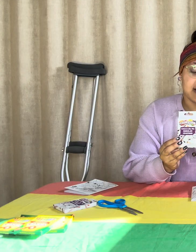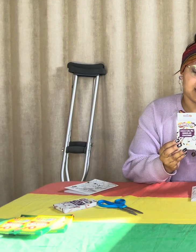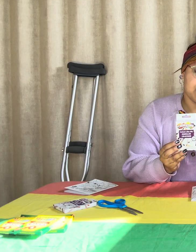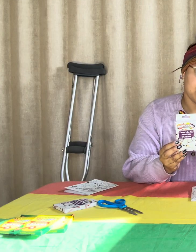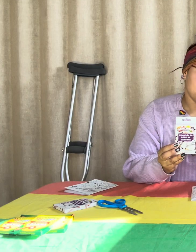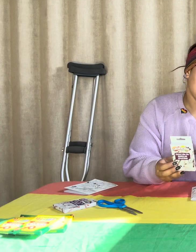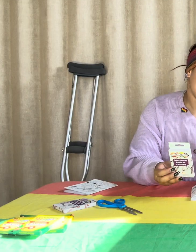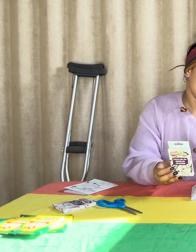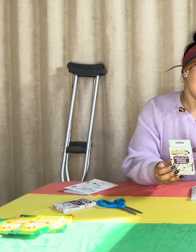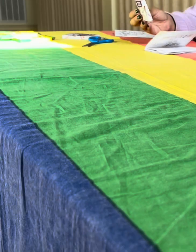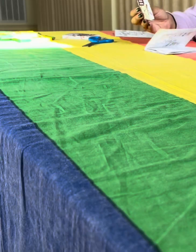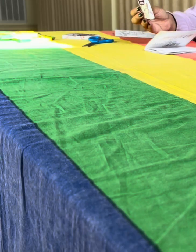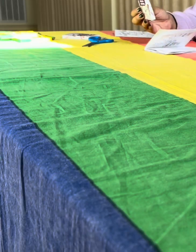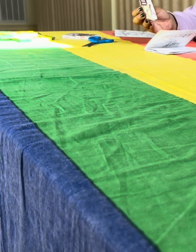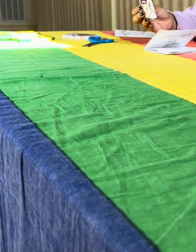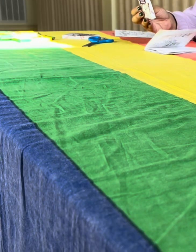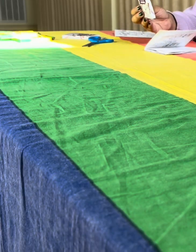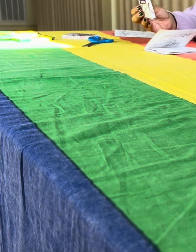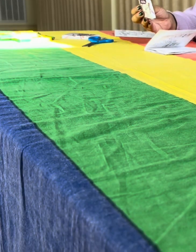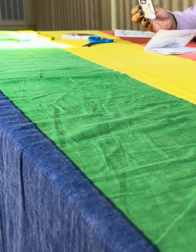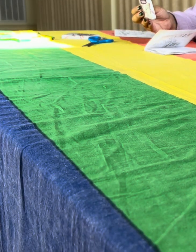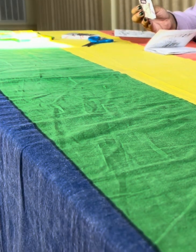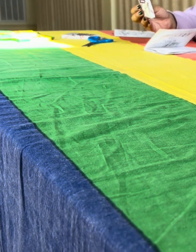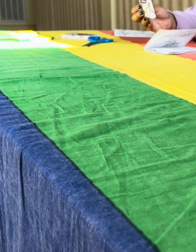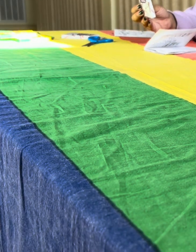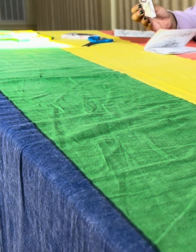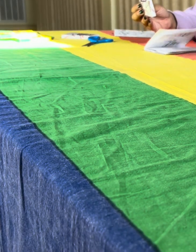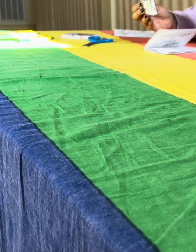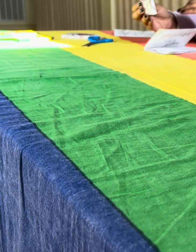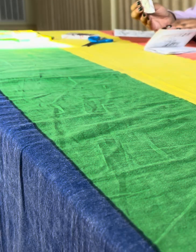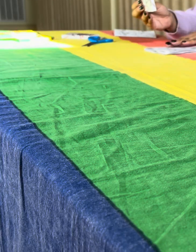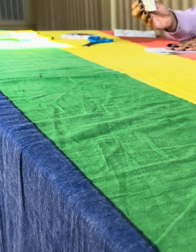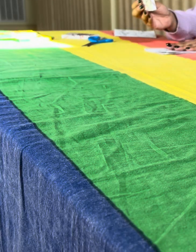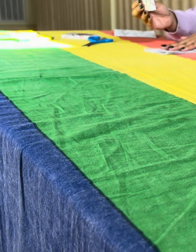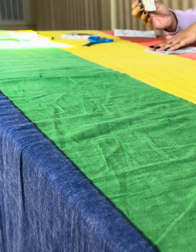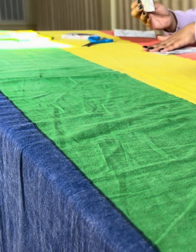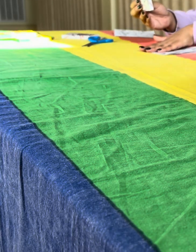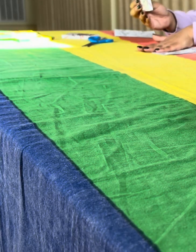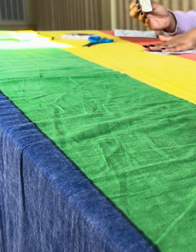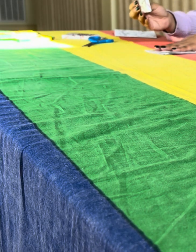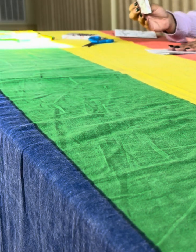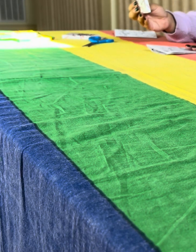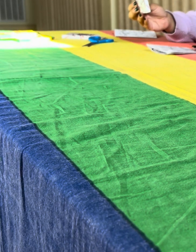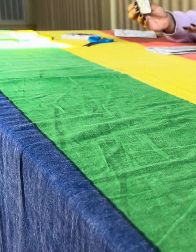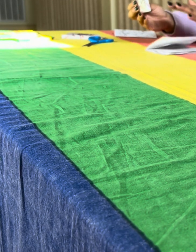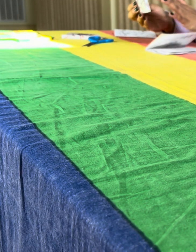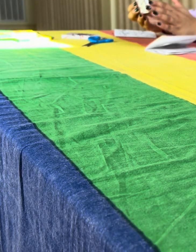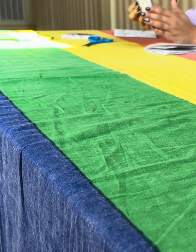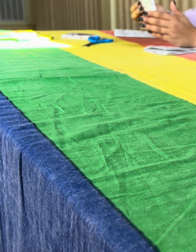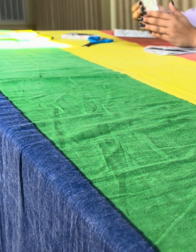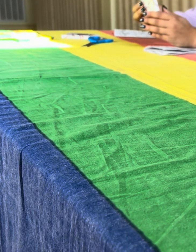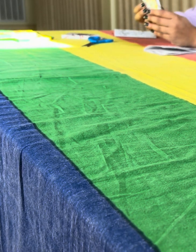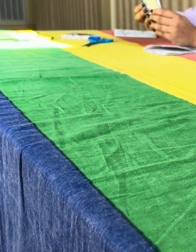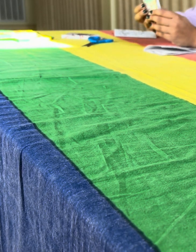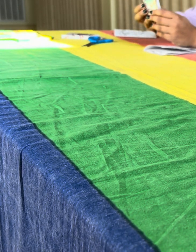that's really cool. BARB: They're called Colors Like Me. And like she said,